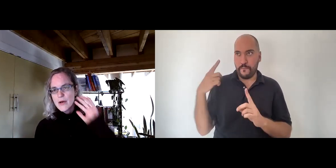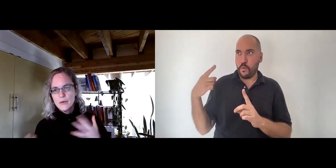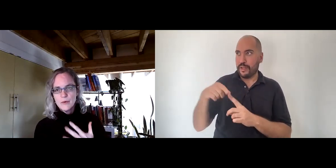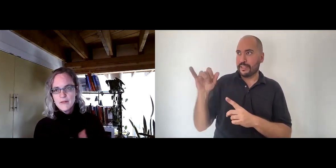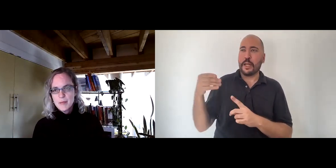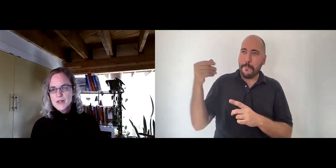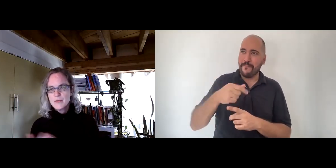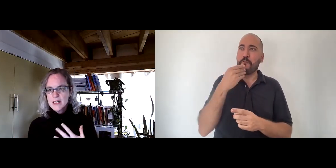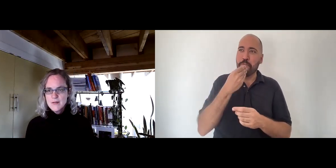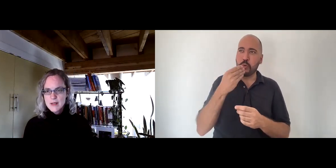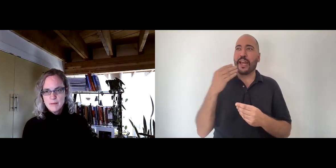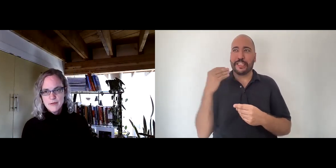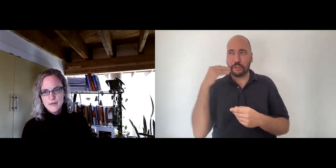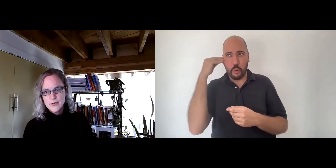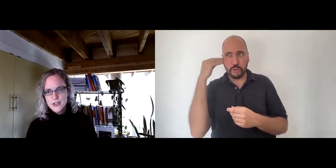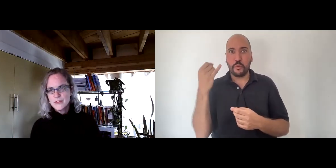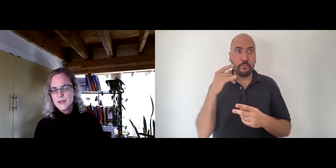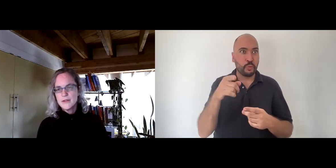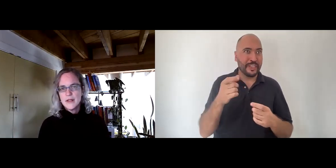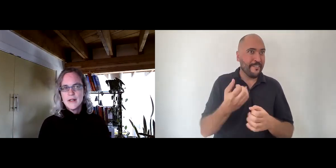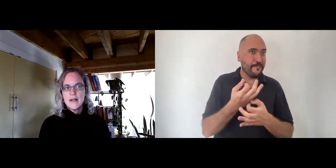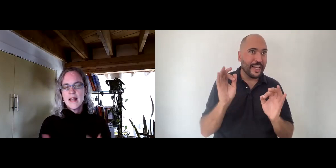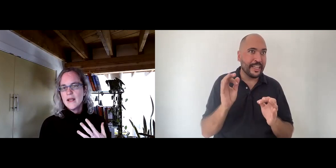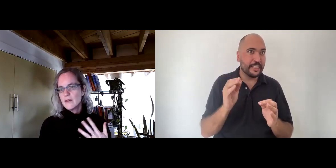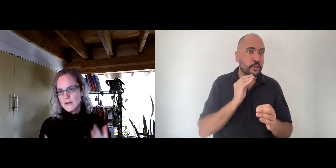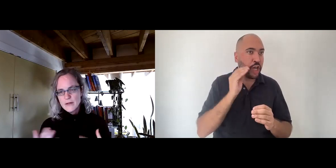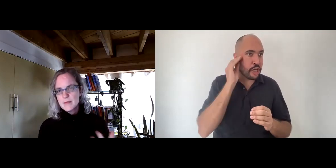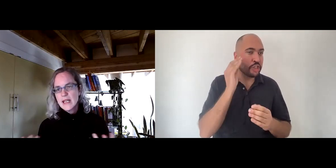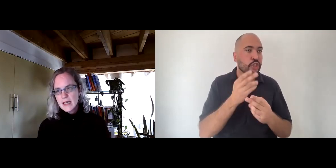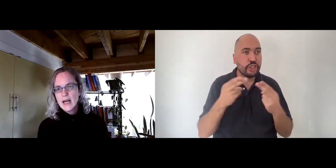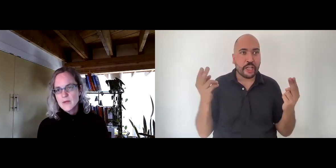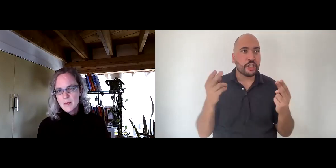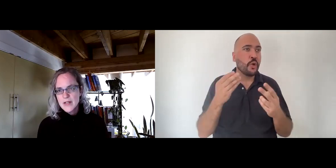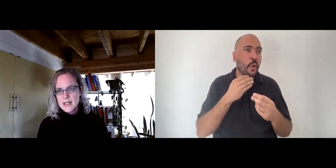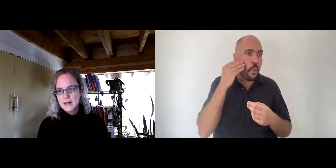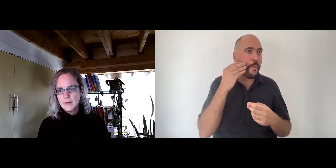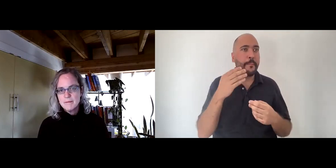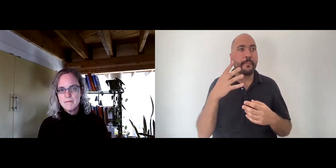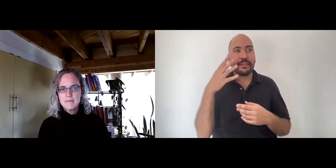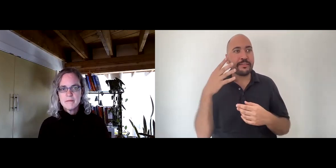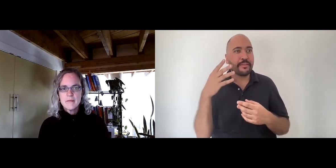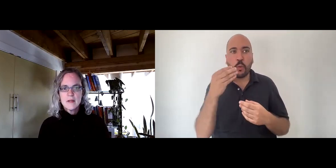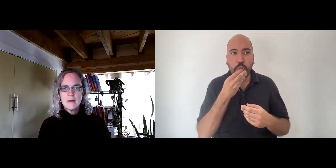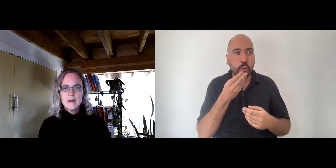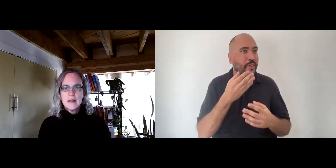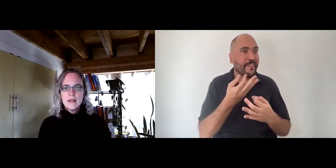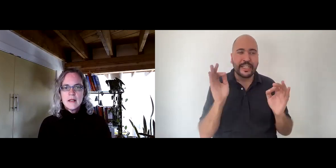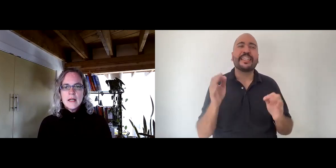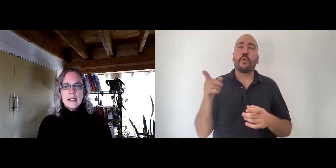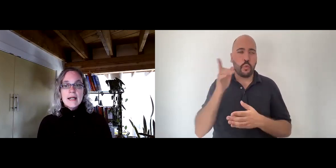So if a person receives some free food and shelter they ultimately can count some of it is income.